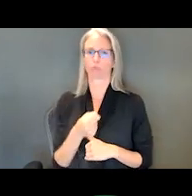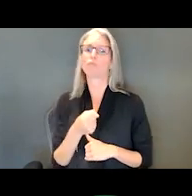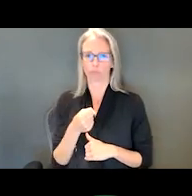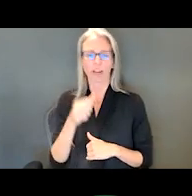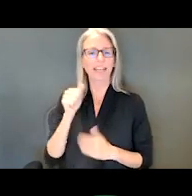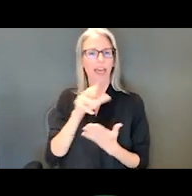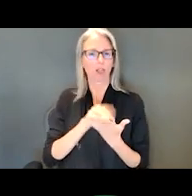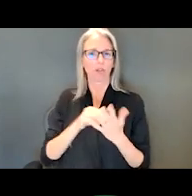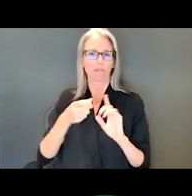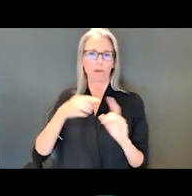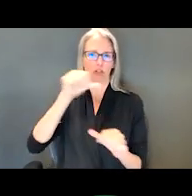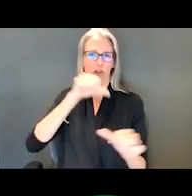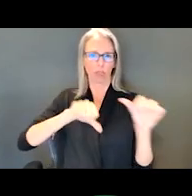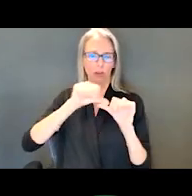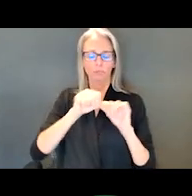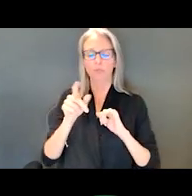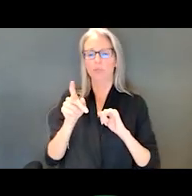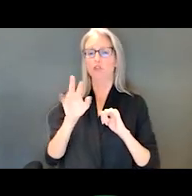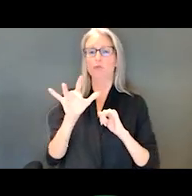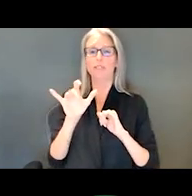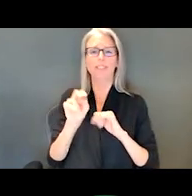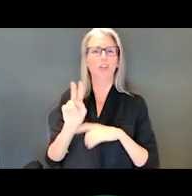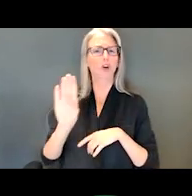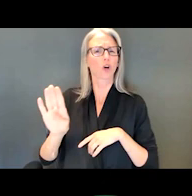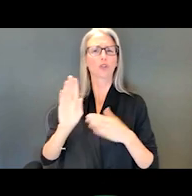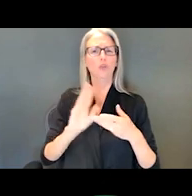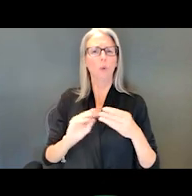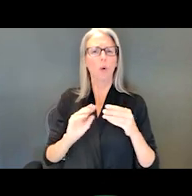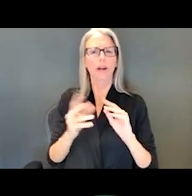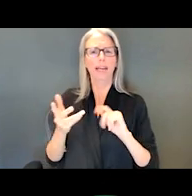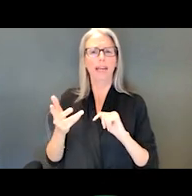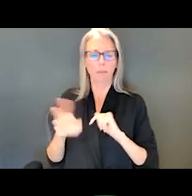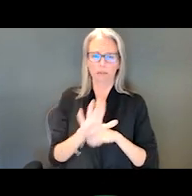of the staff spaces actually mirrors one of our park visits that we did, one of the assessments